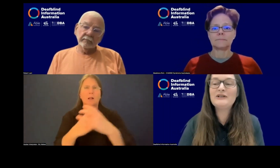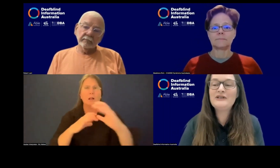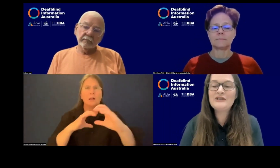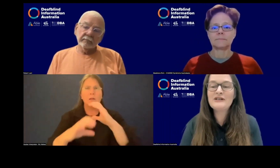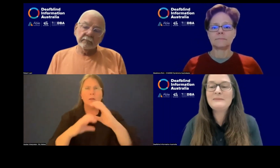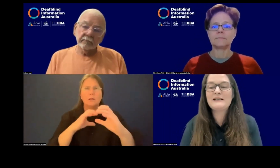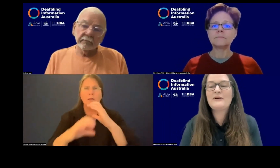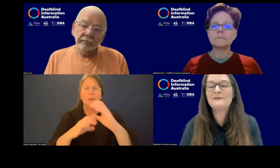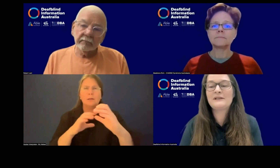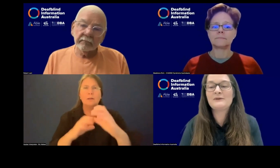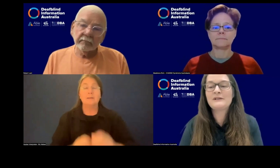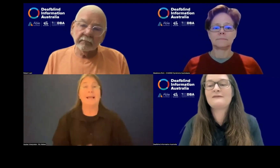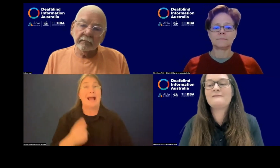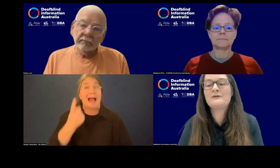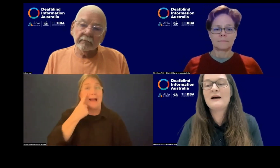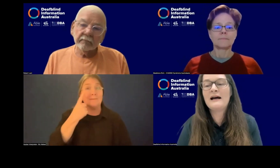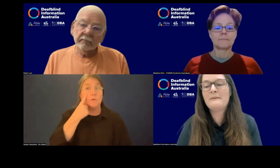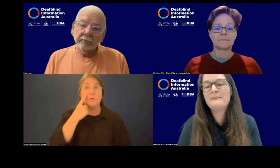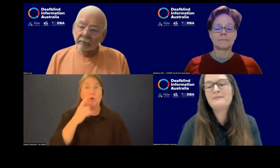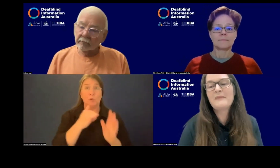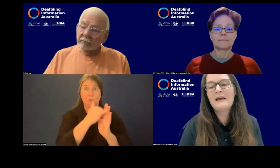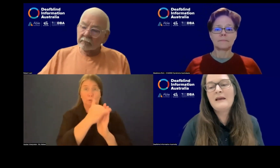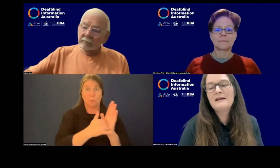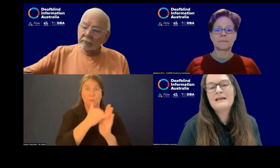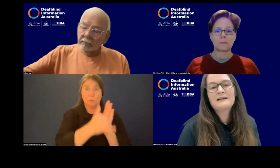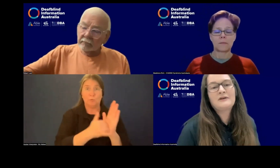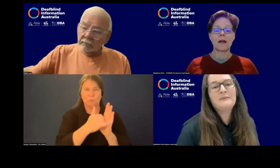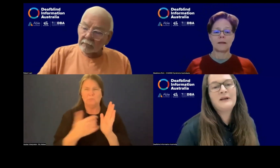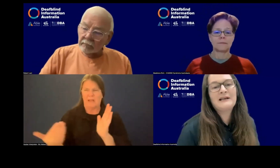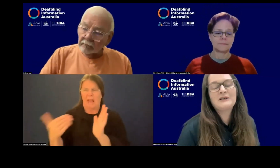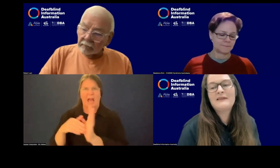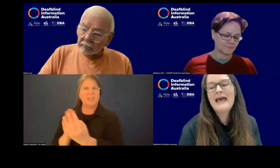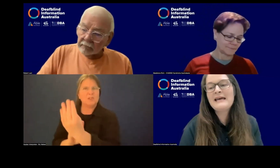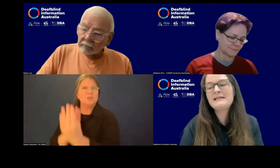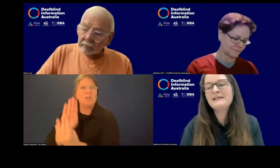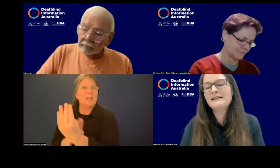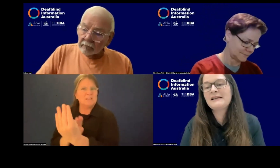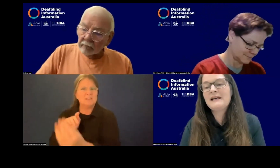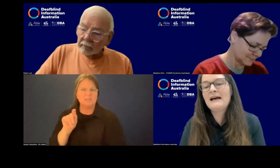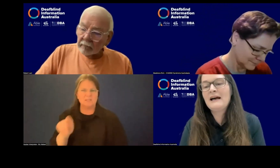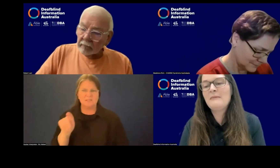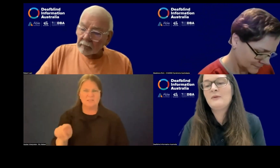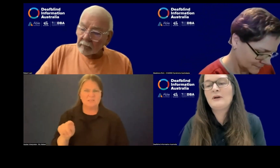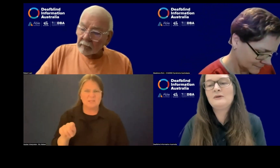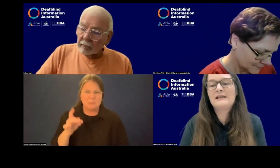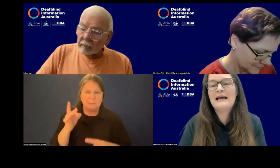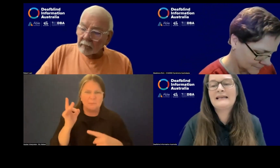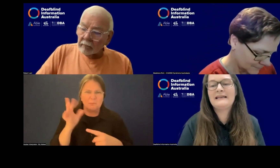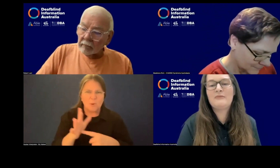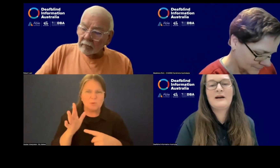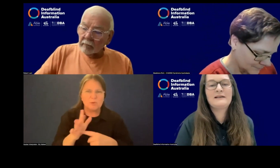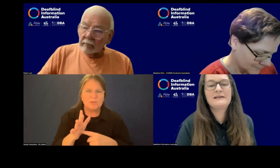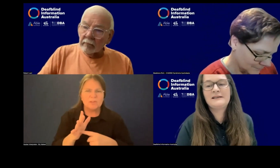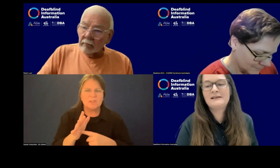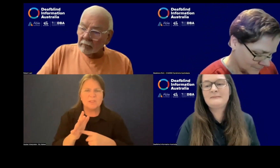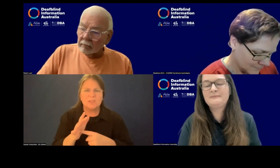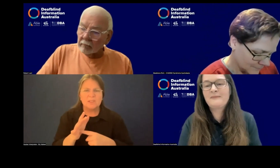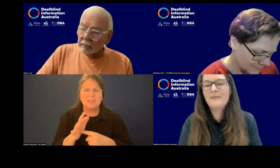on YouTube, is a great resource for tactile communication with the hands and what it looks like in practice.